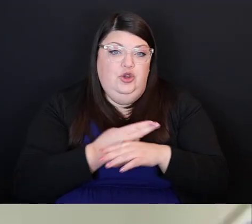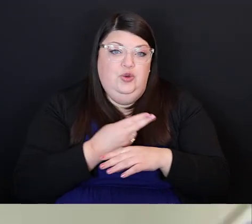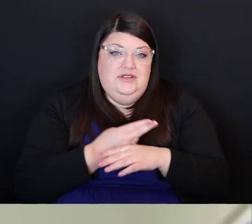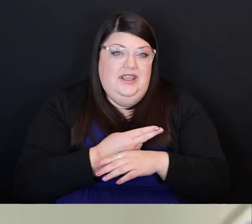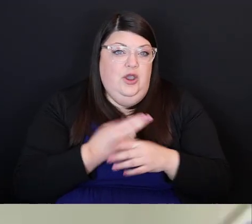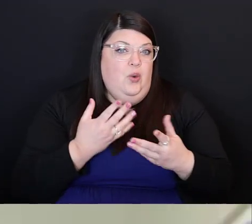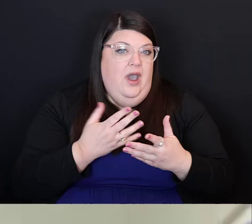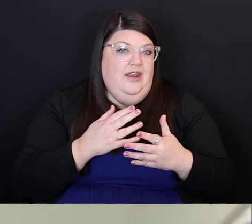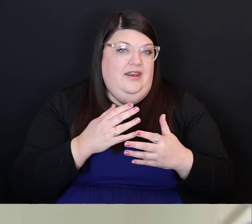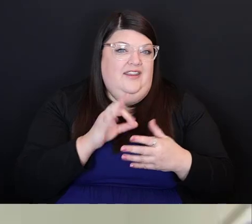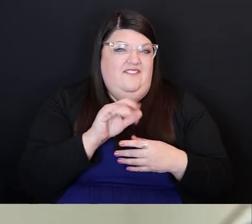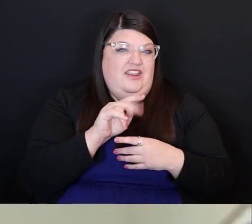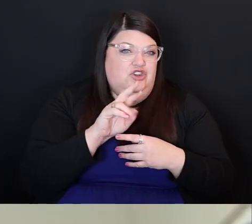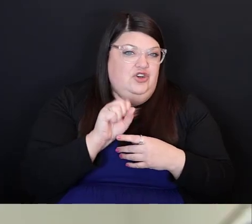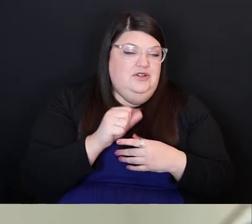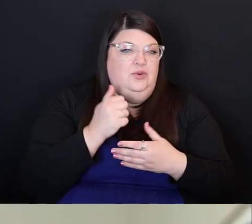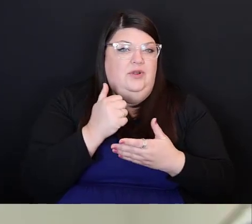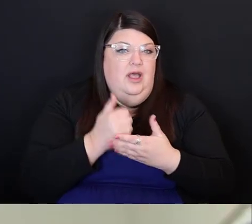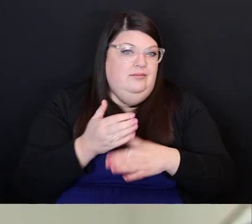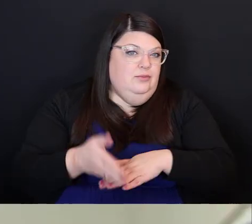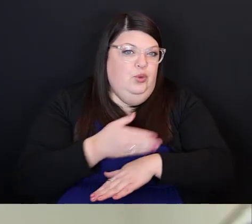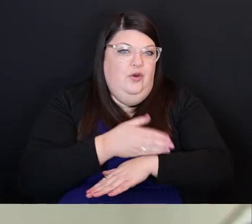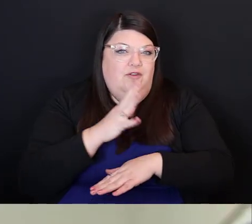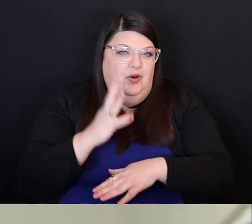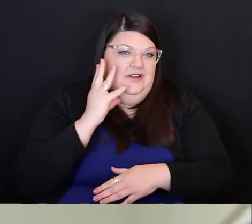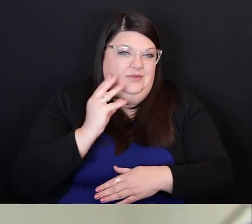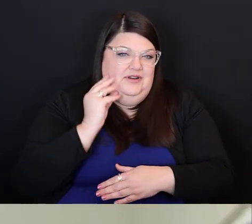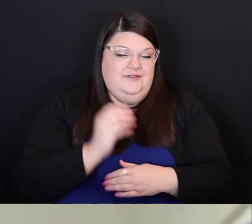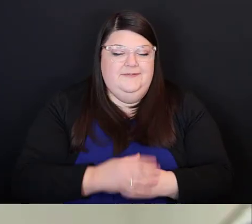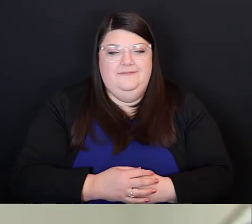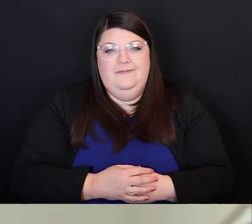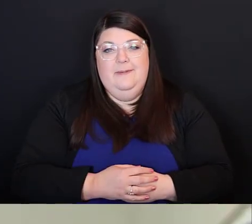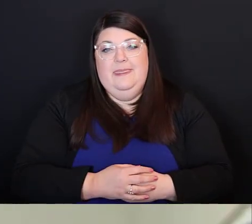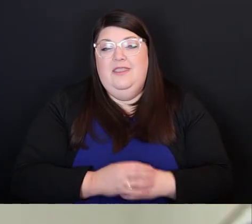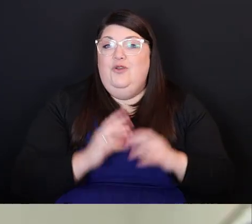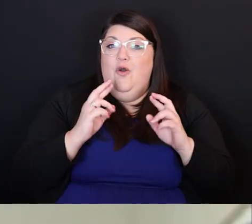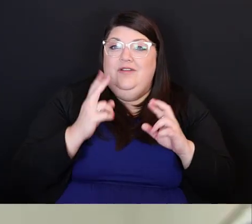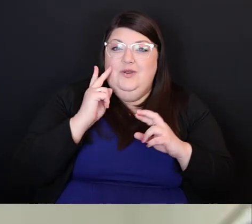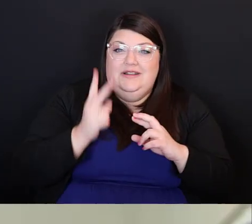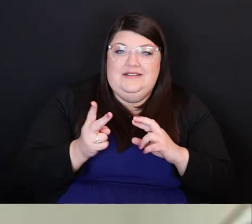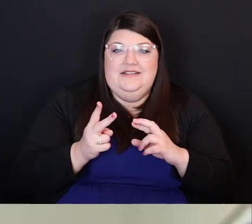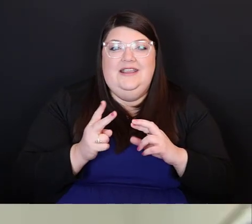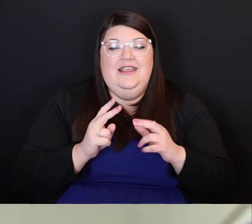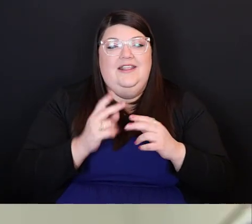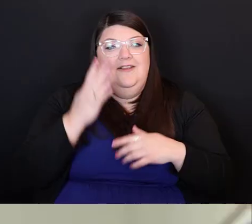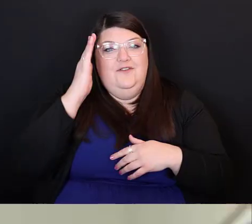experience much easier. So I hope this gives you some sense of the future of smart home technology and